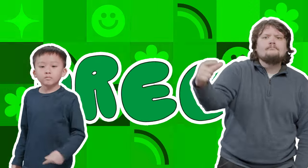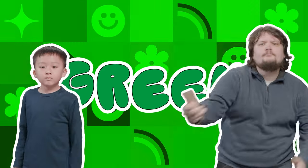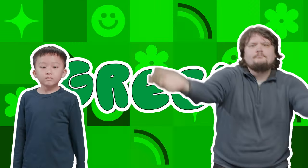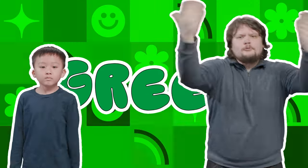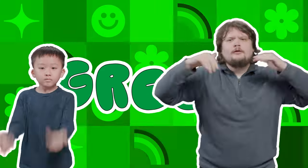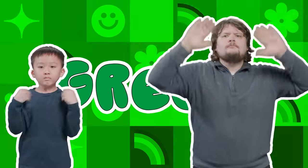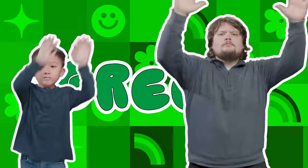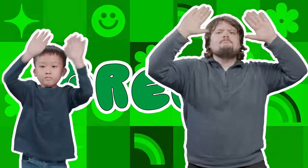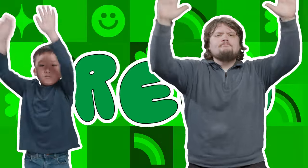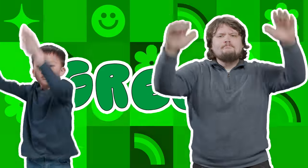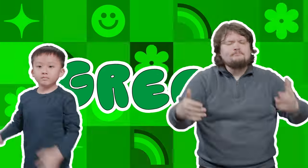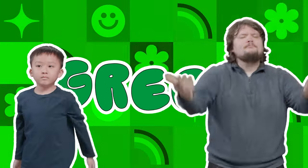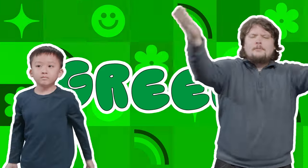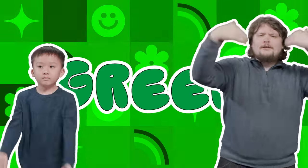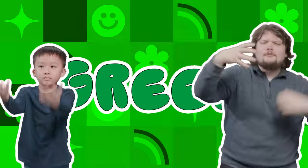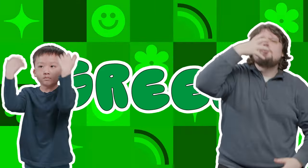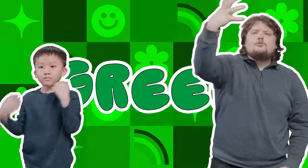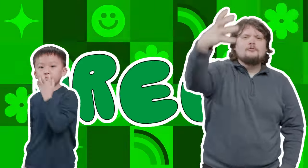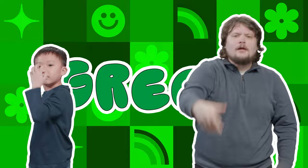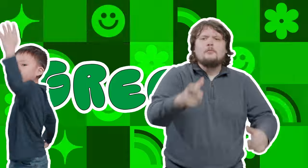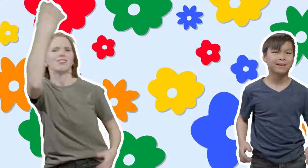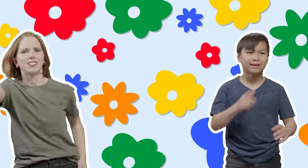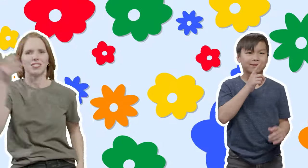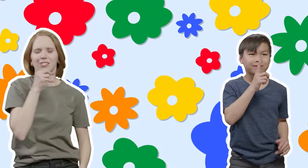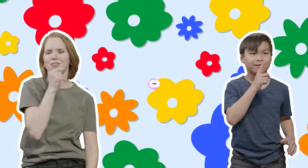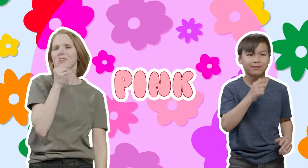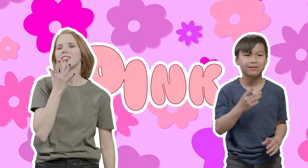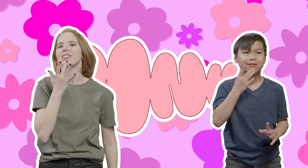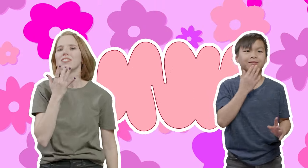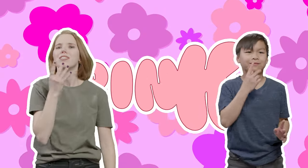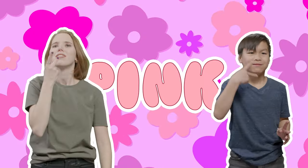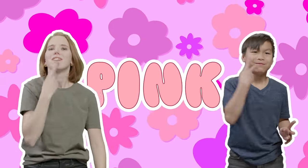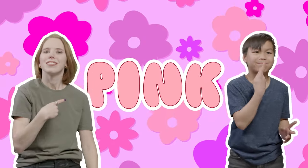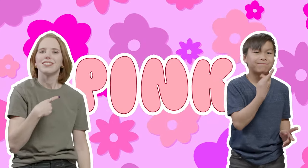Now put your hands up and let me hear you scream Who's favorite color is pink?